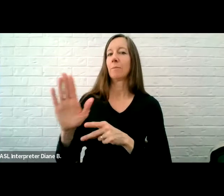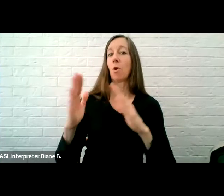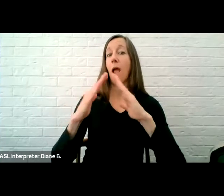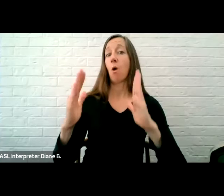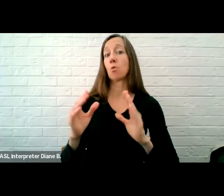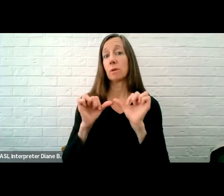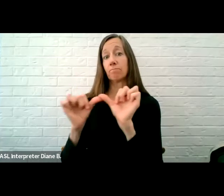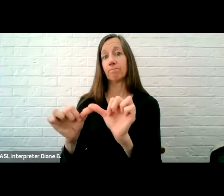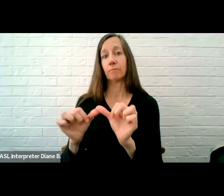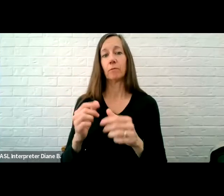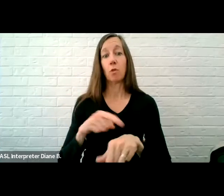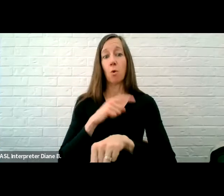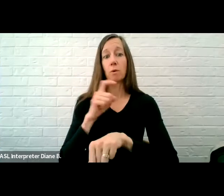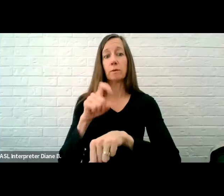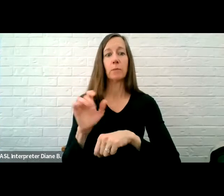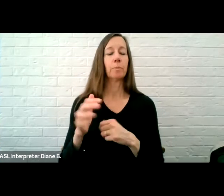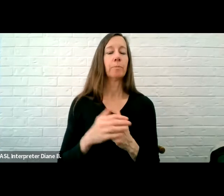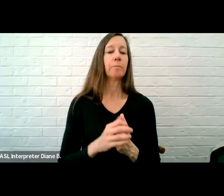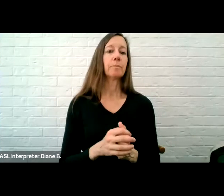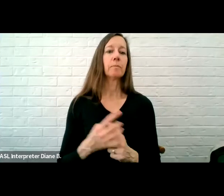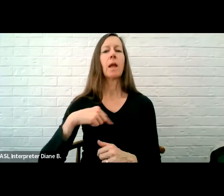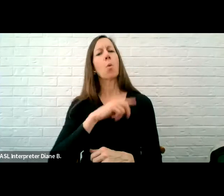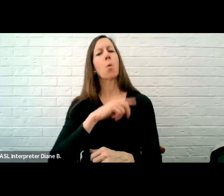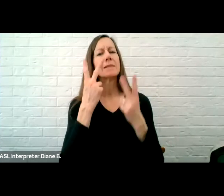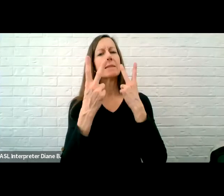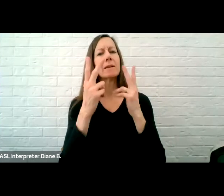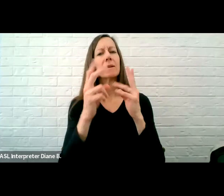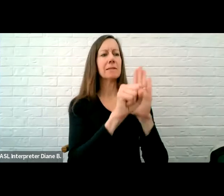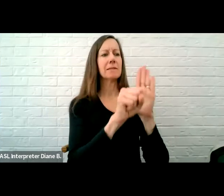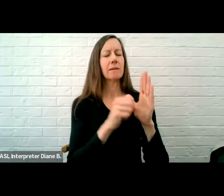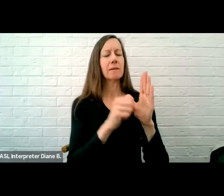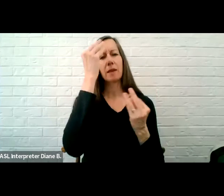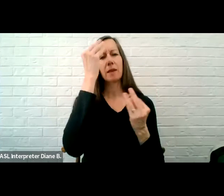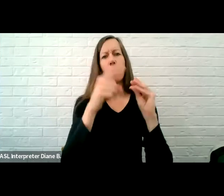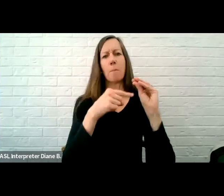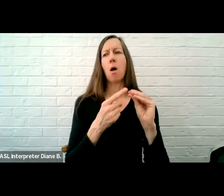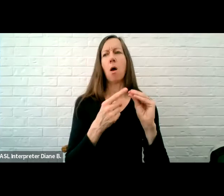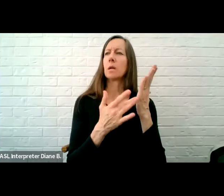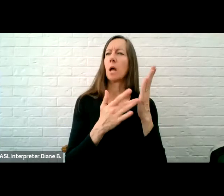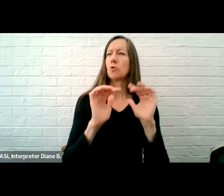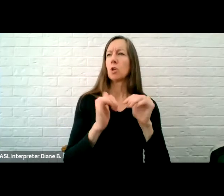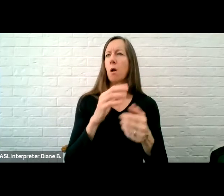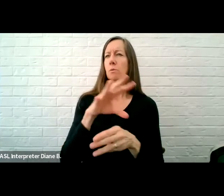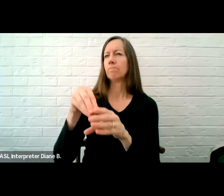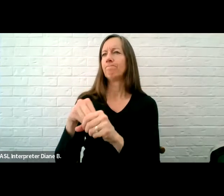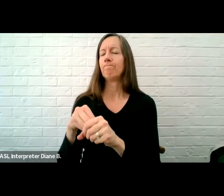And we're also seeing states really thinking about the role that technology might play in supporting individuals to live more independently.